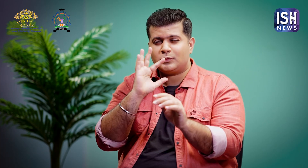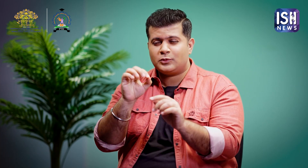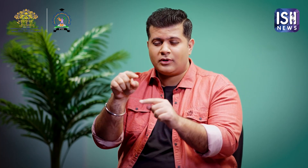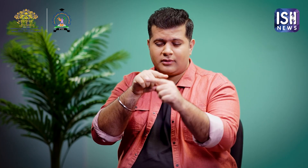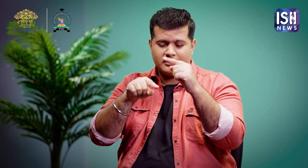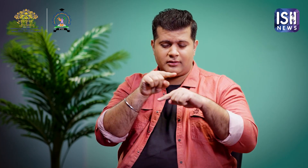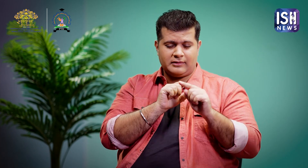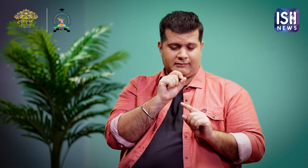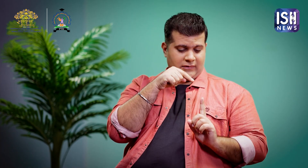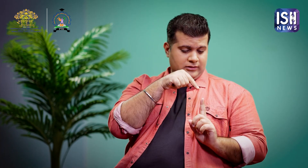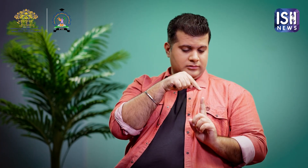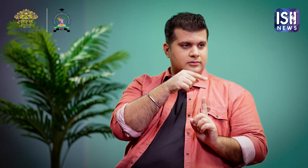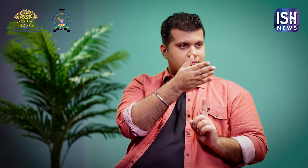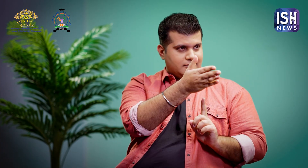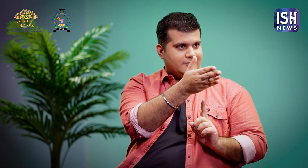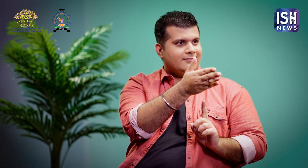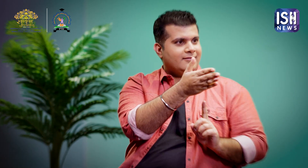I recall that the very first video of the Anthem in ISL was actually made by you.